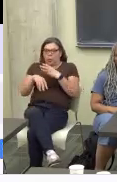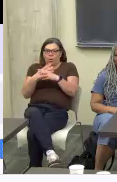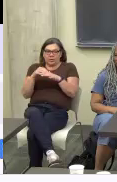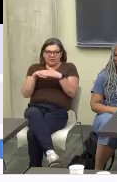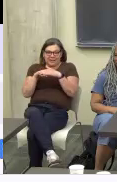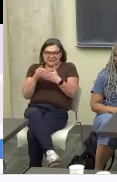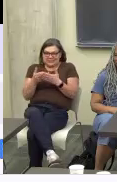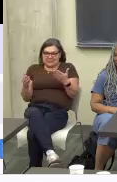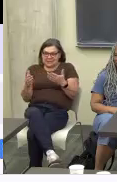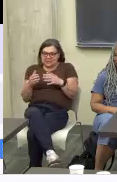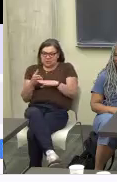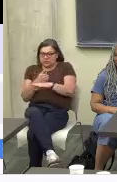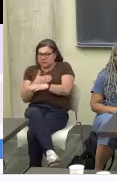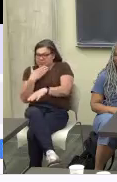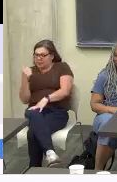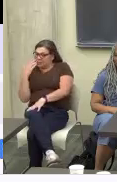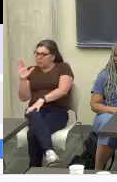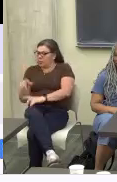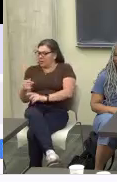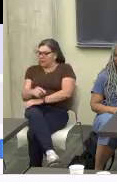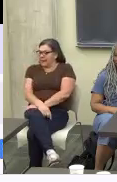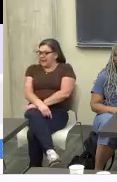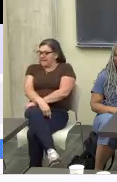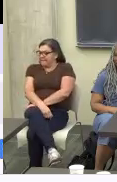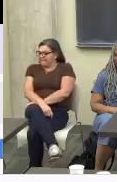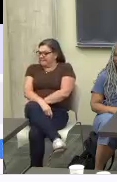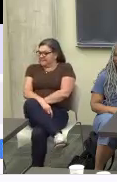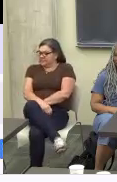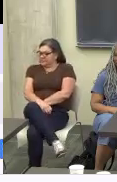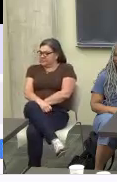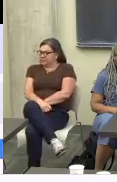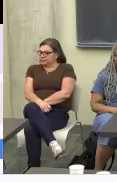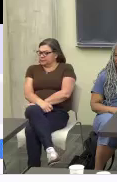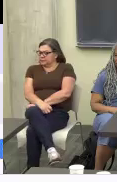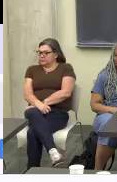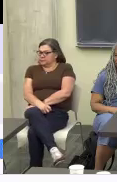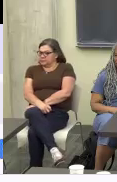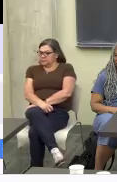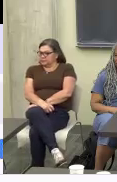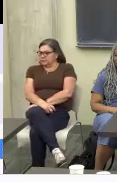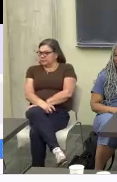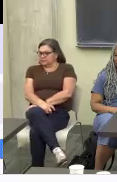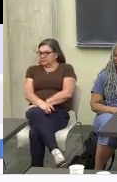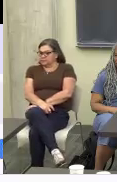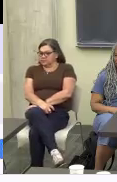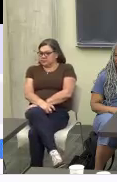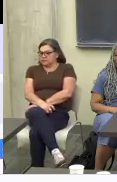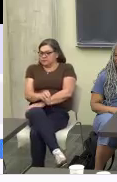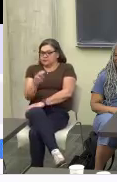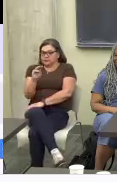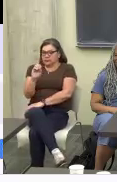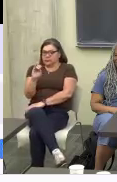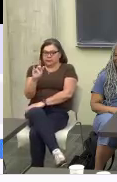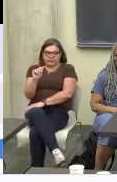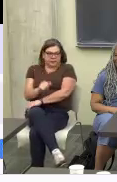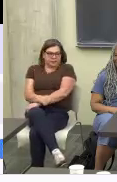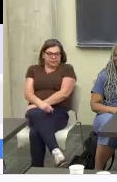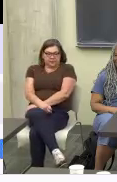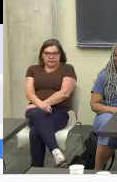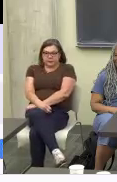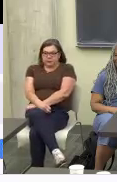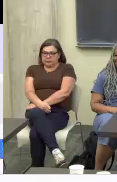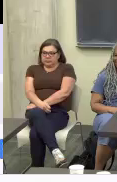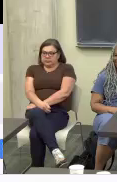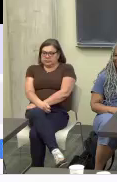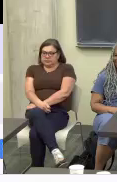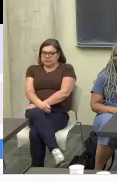better, but they just don't know about it. Thanks. It's Monica. What did I get out of